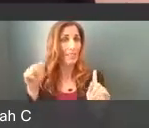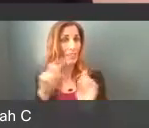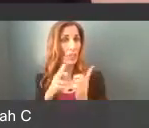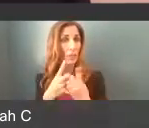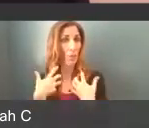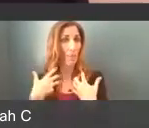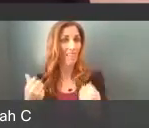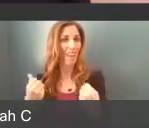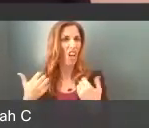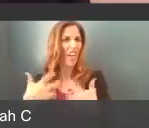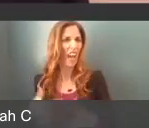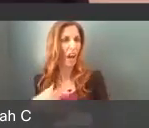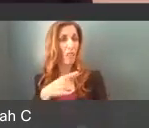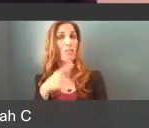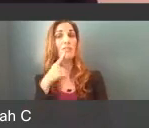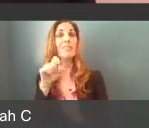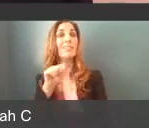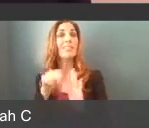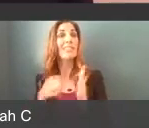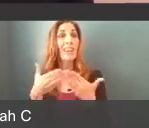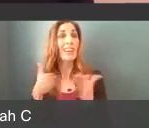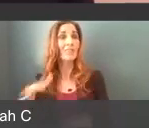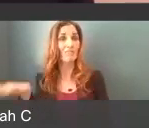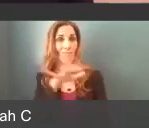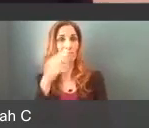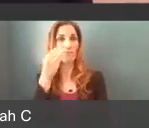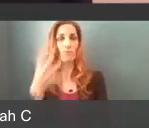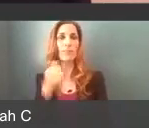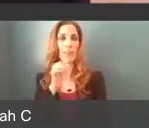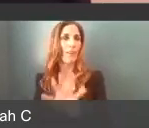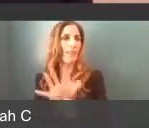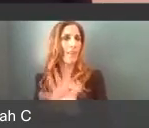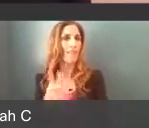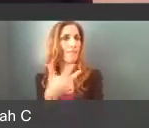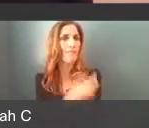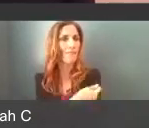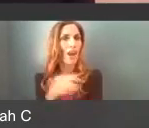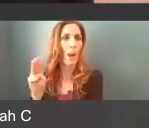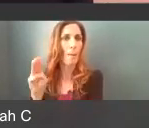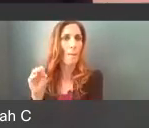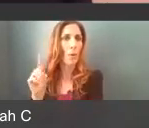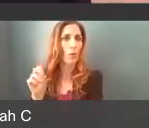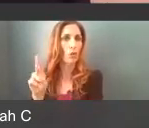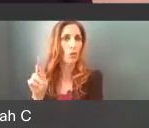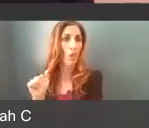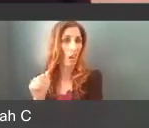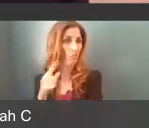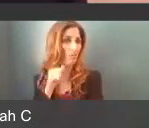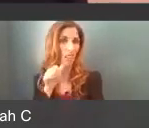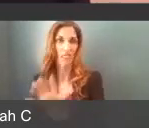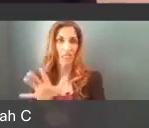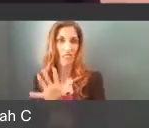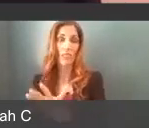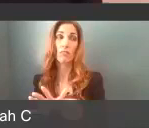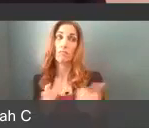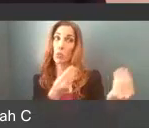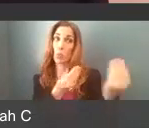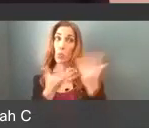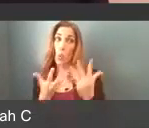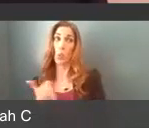of a statewide shortage of Moderna vaccine. We have been told that we will not receive a sufficient